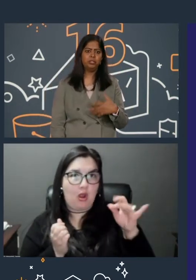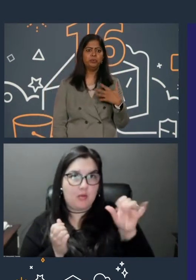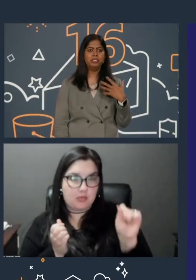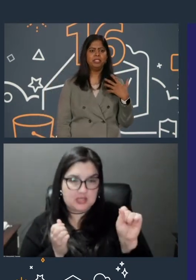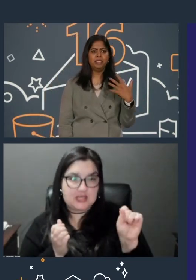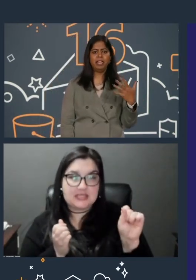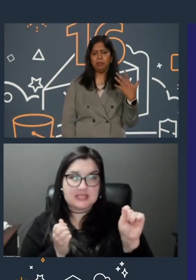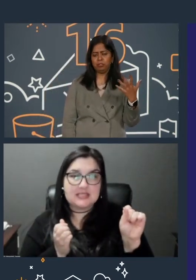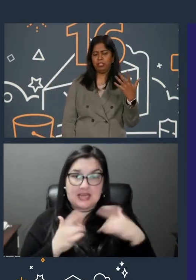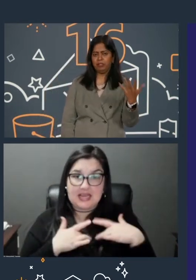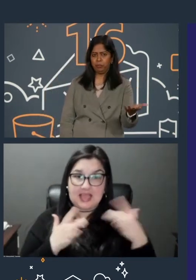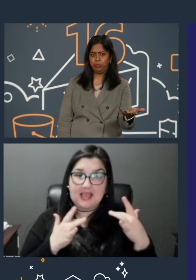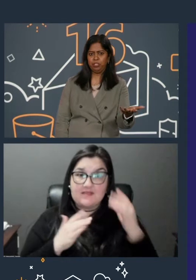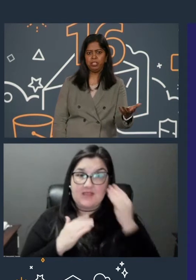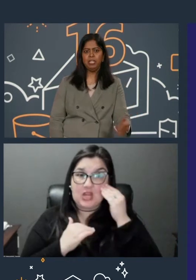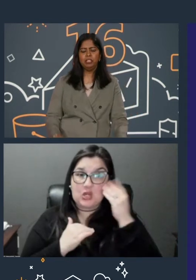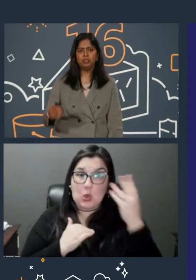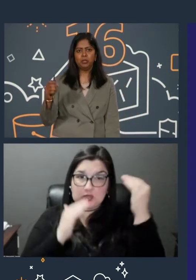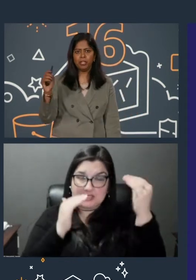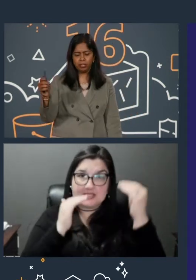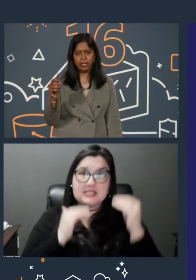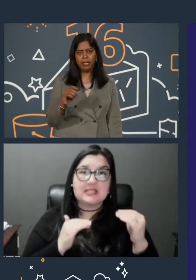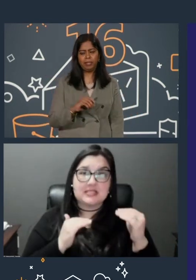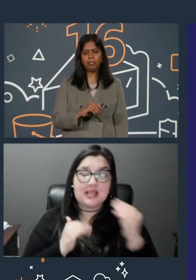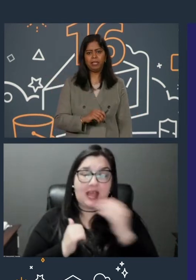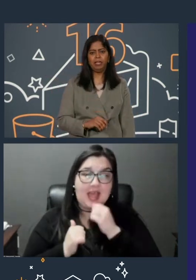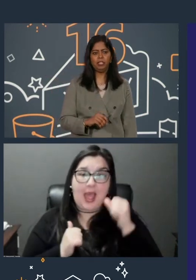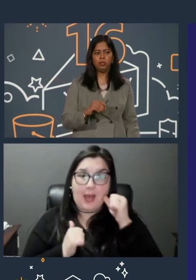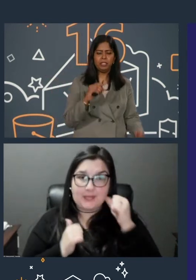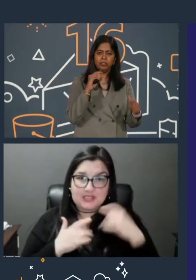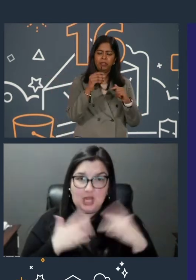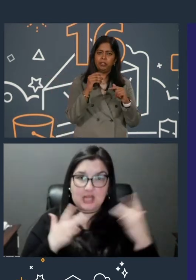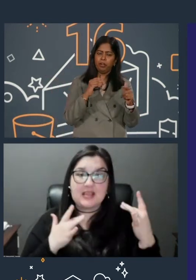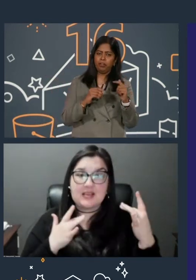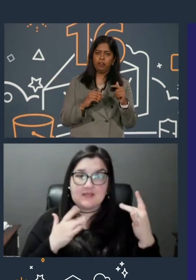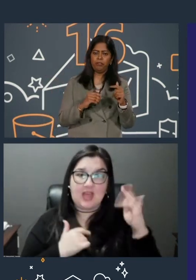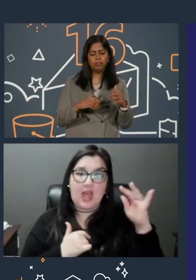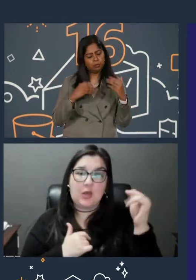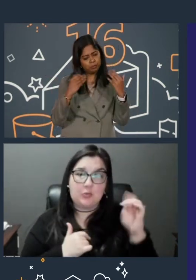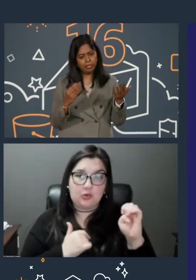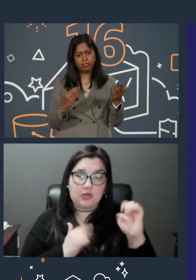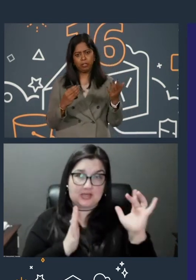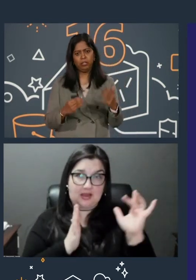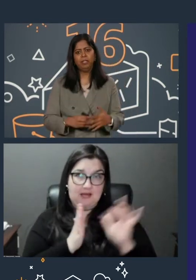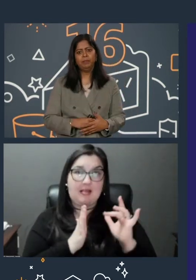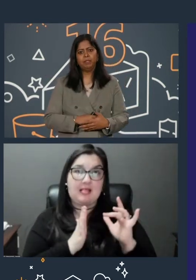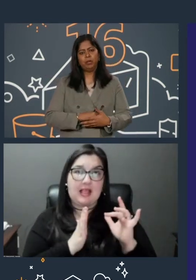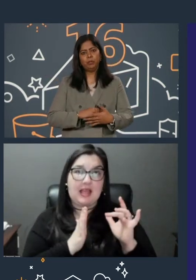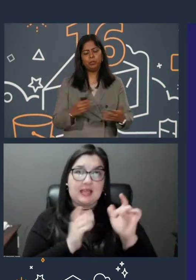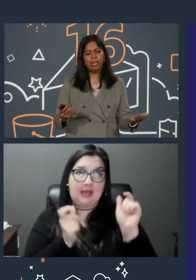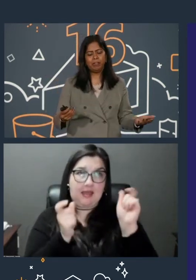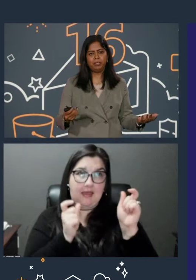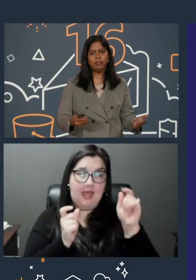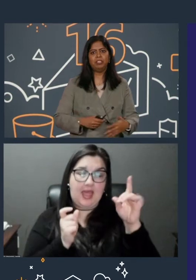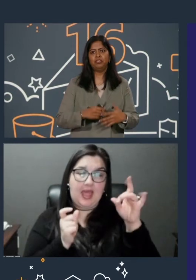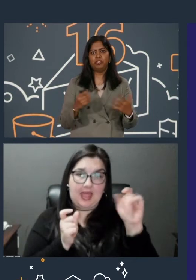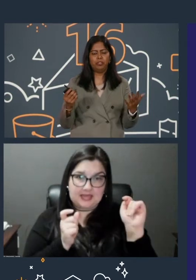you would see Amazon EventBridge. So click on the edit, and you'll either have an on or off. So select on, now you will have events triggered